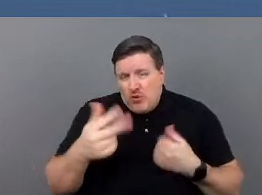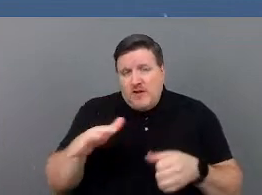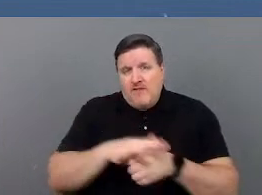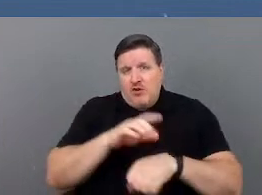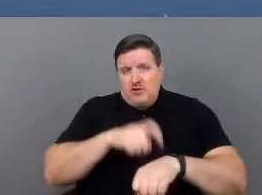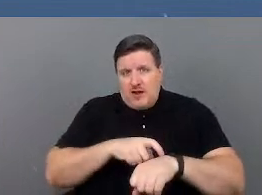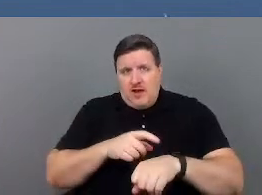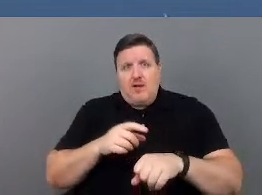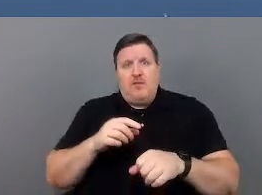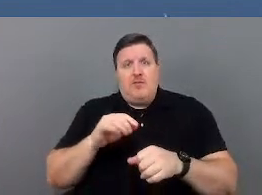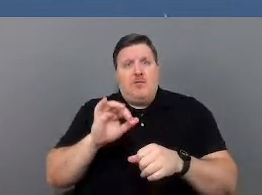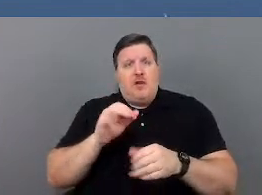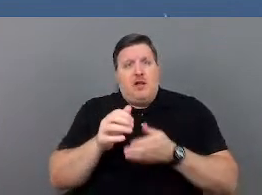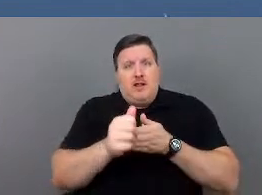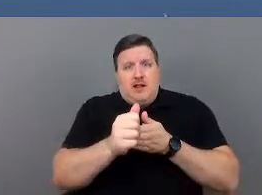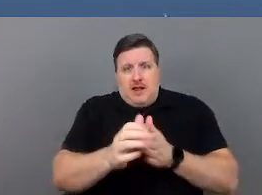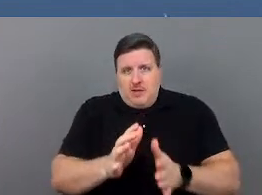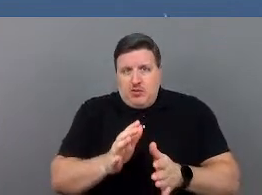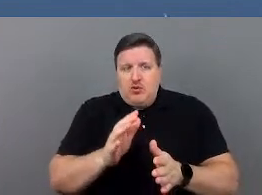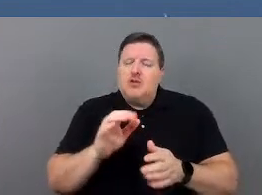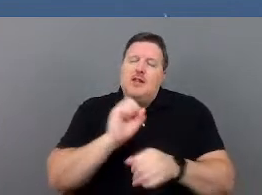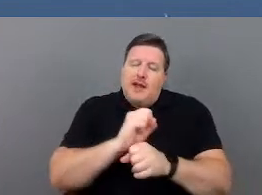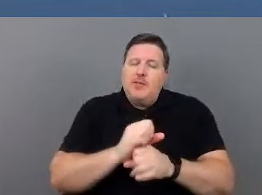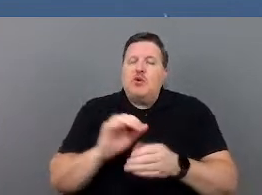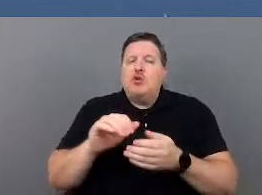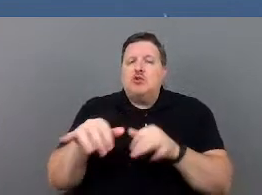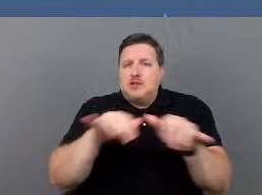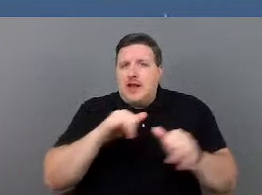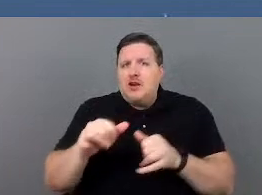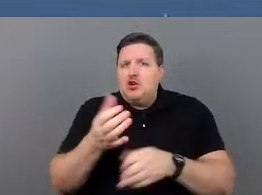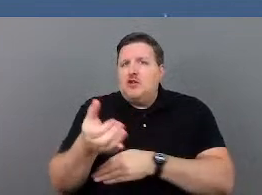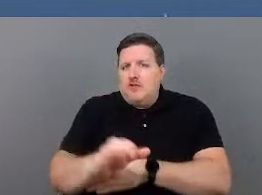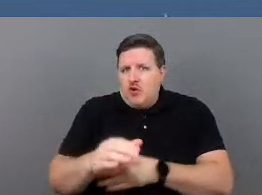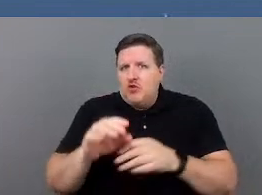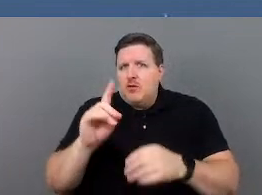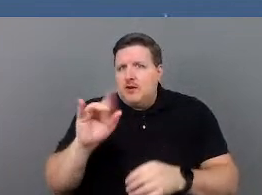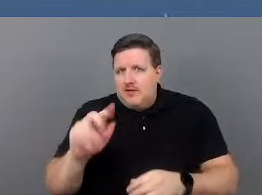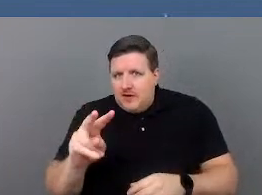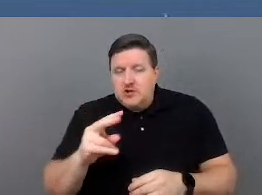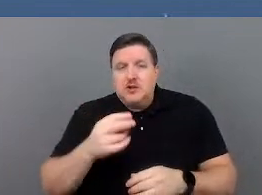AND IF YOU LOOK INTO IT THE BUSINESS BUDGET IS STRETCHED SO MUCH THAT THEY CAN'T EVEN AFFORD A PHYSICAL TIME DIRECTOR.